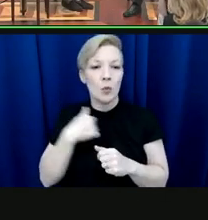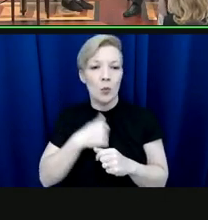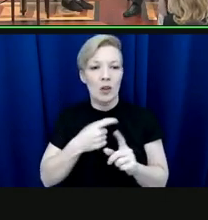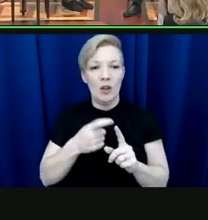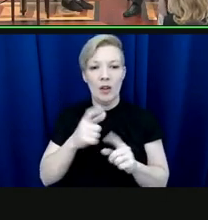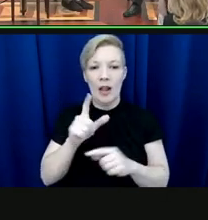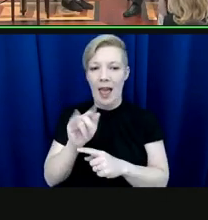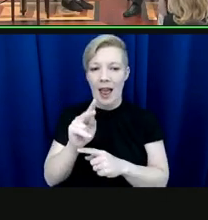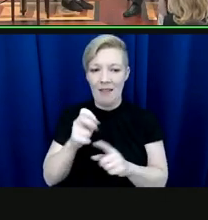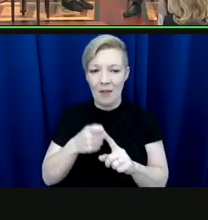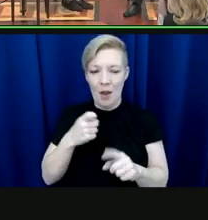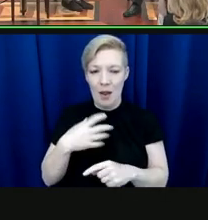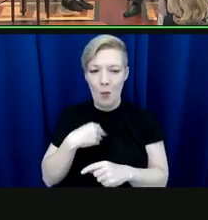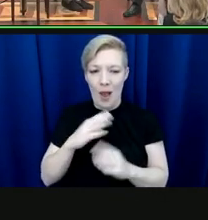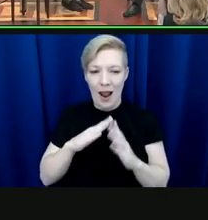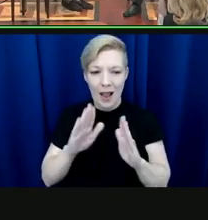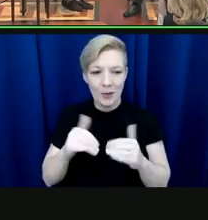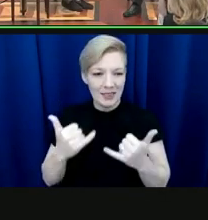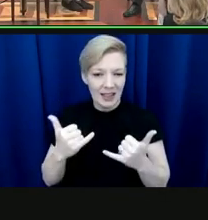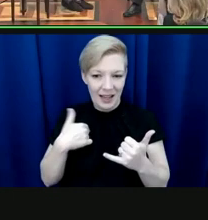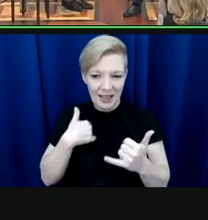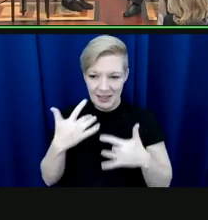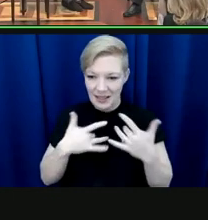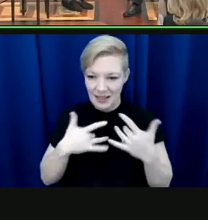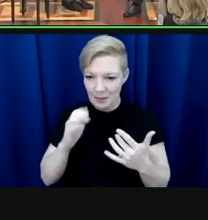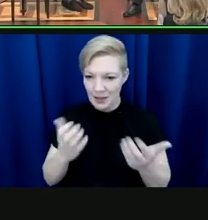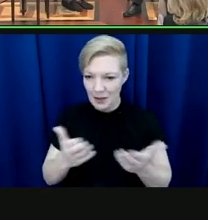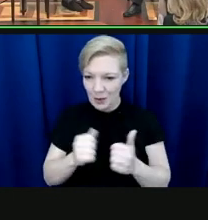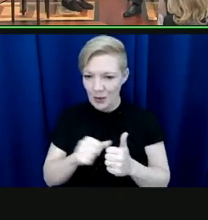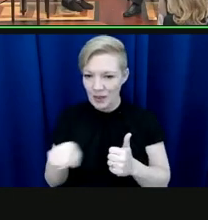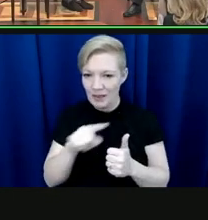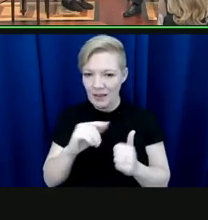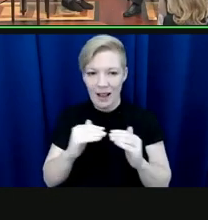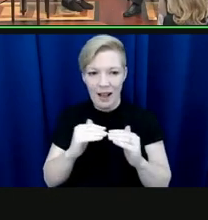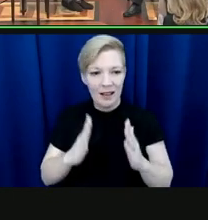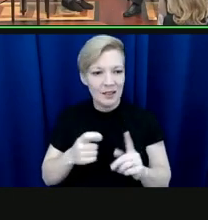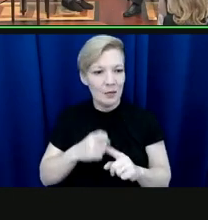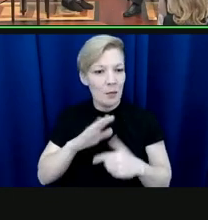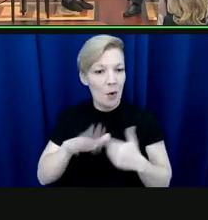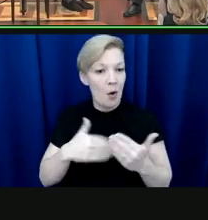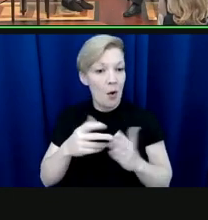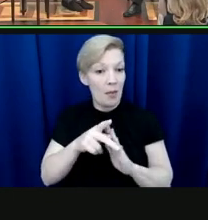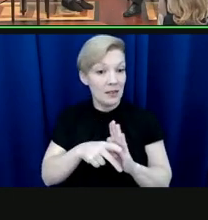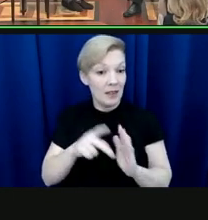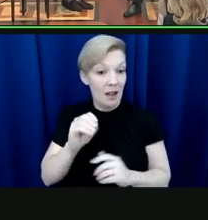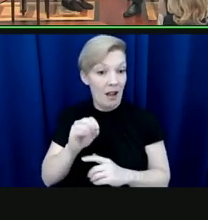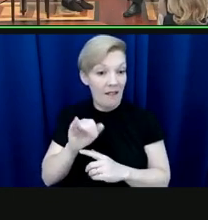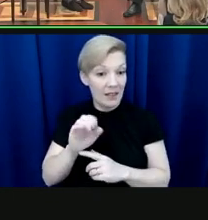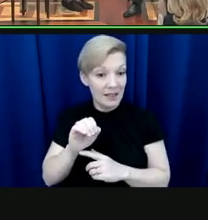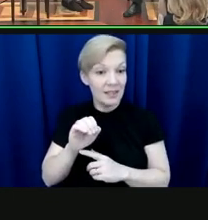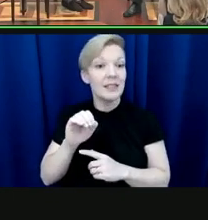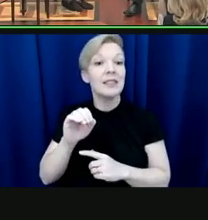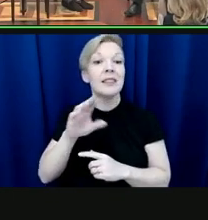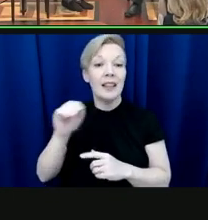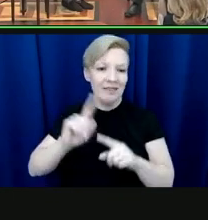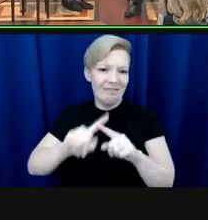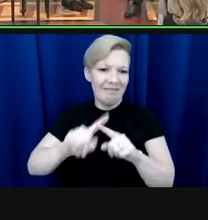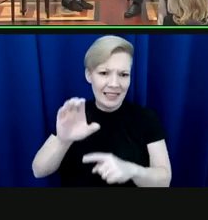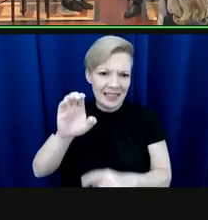Excited to be here, excited to be here with our White House colleagues from all the policy offices, CIA, NSC, NSC, OMB, OSTP